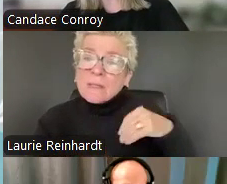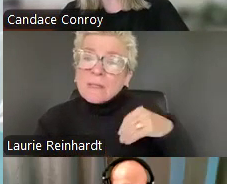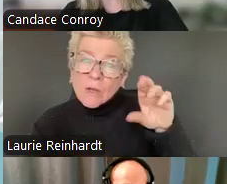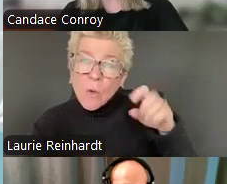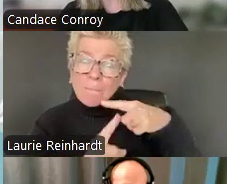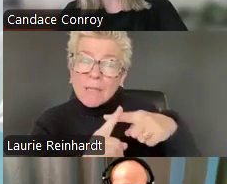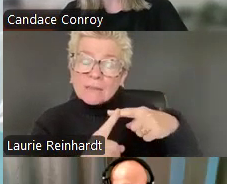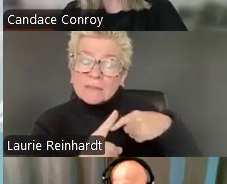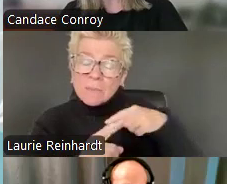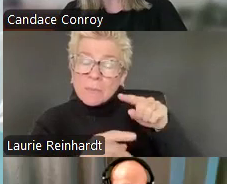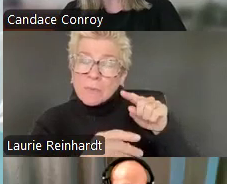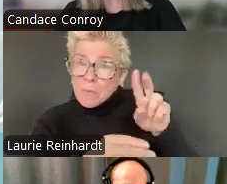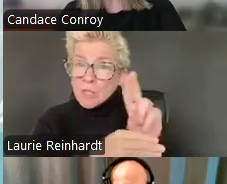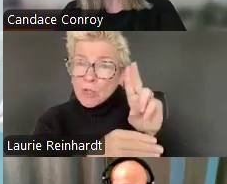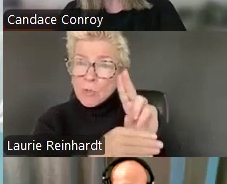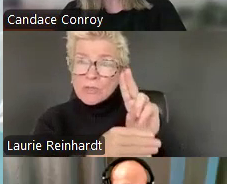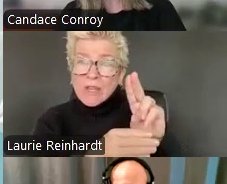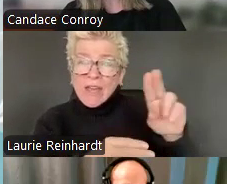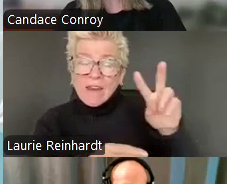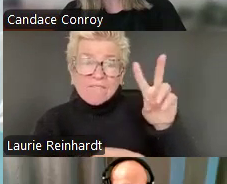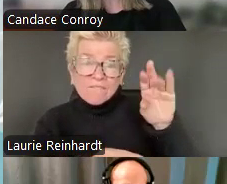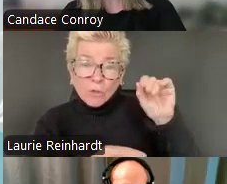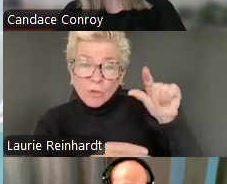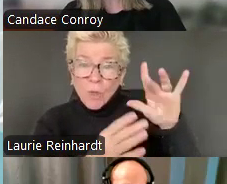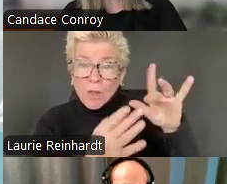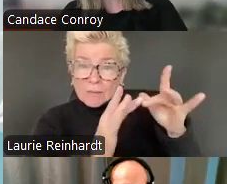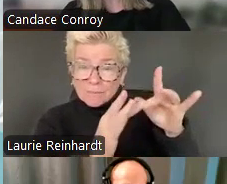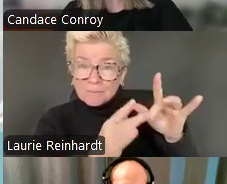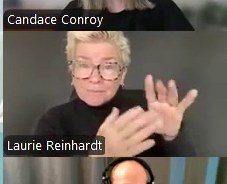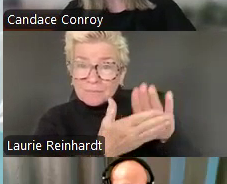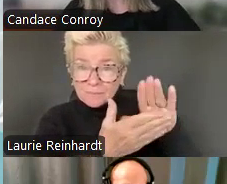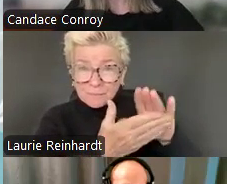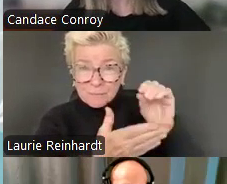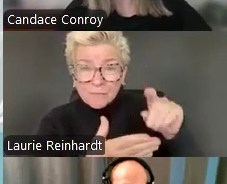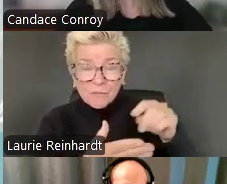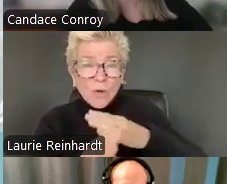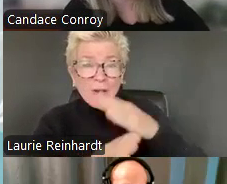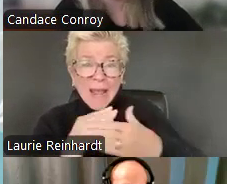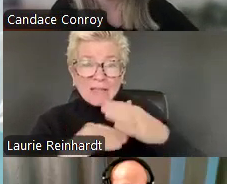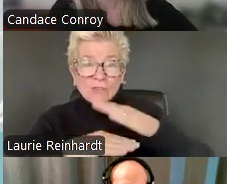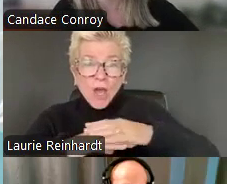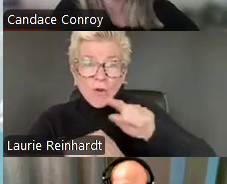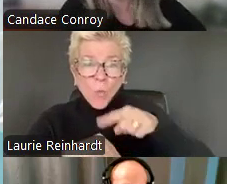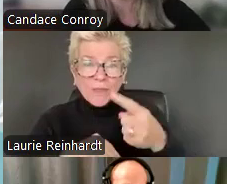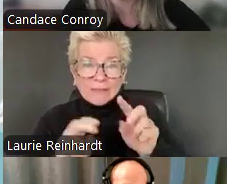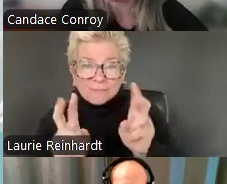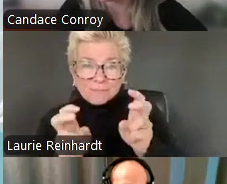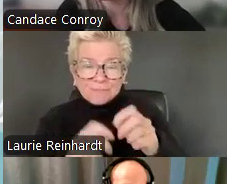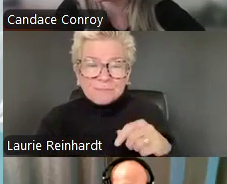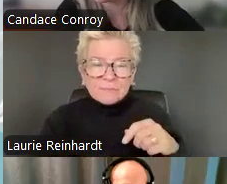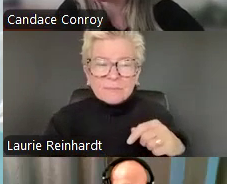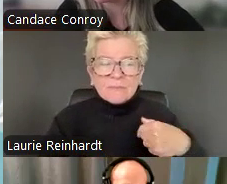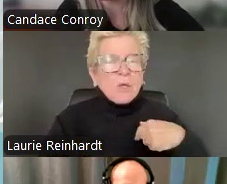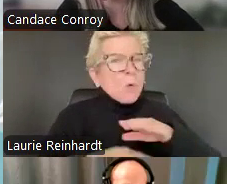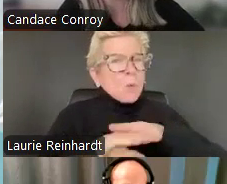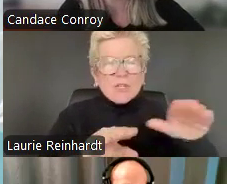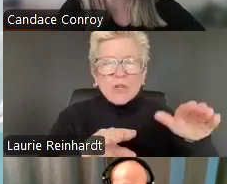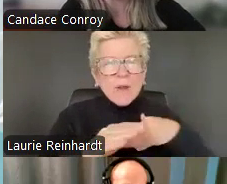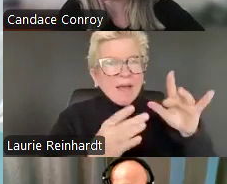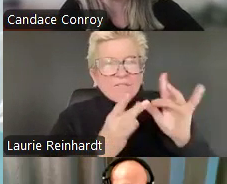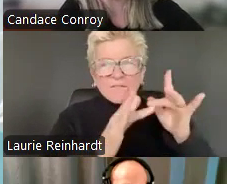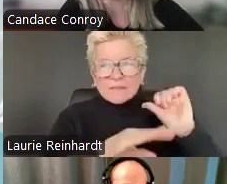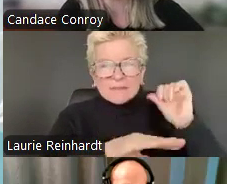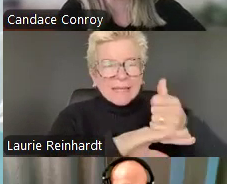academies or is it just hands-on? I, we don't have that set up because so much of you know